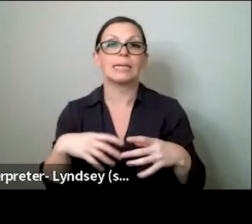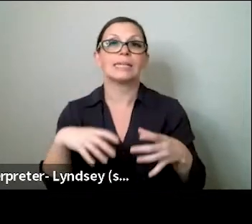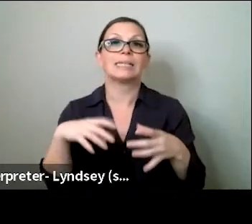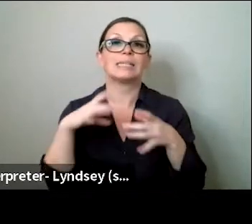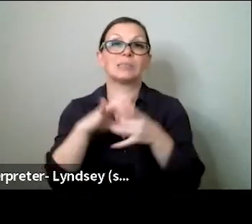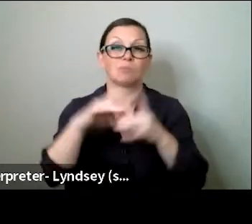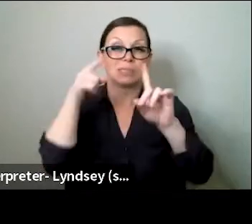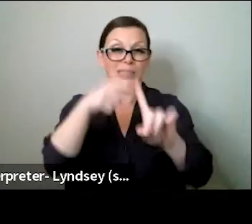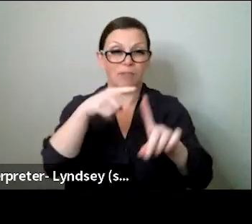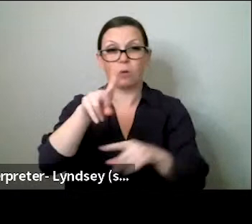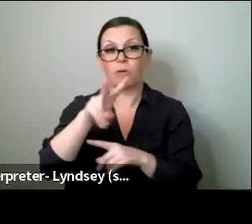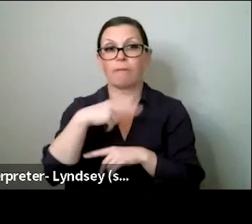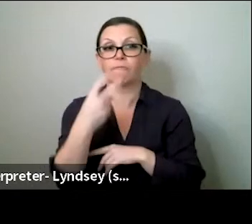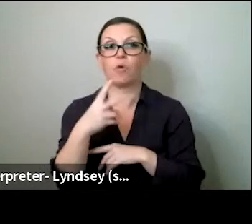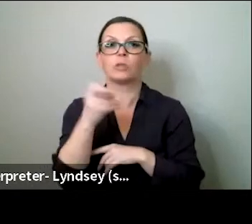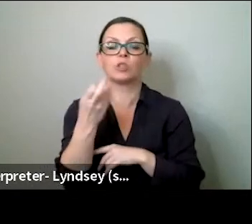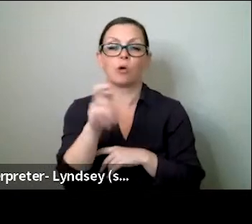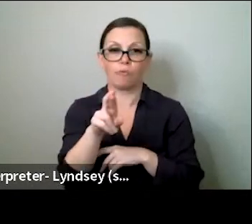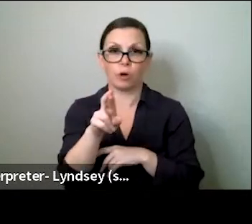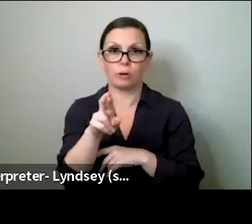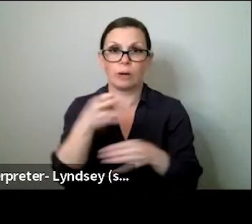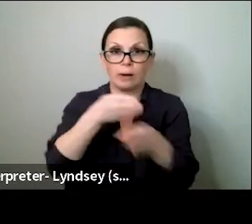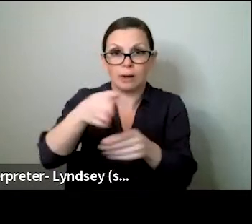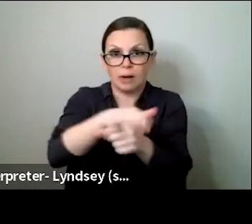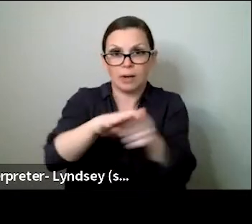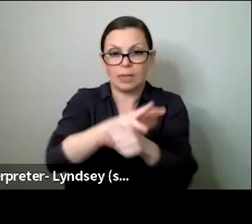and our voiceover engineers have helped